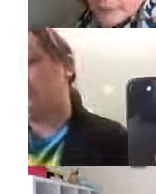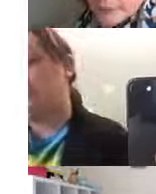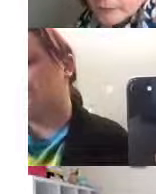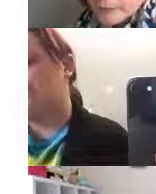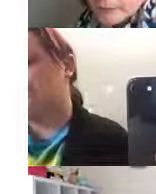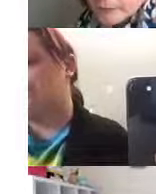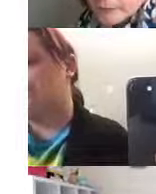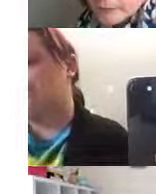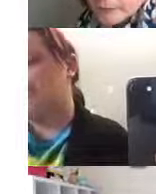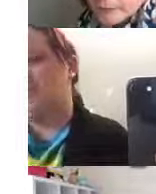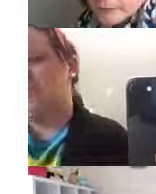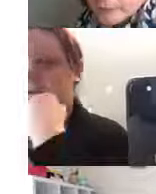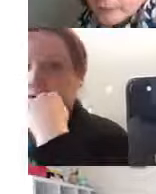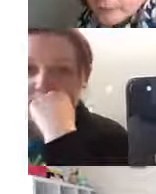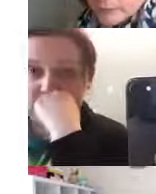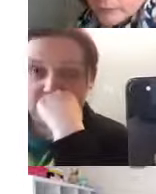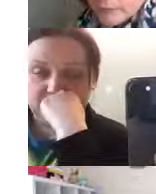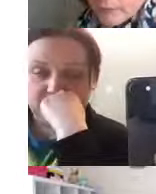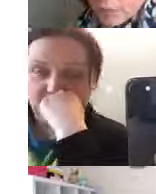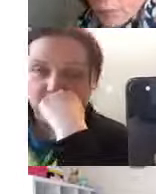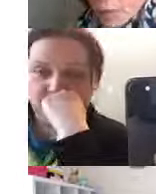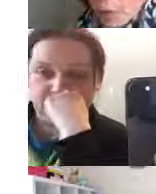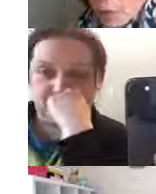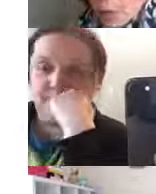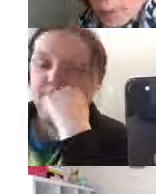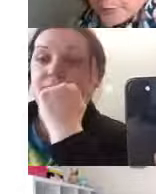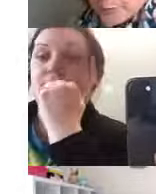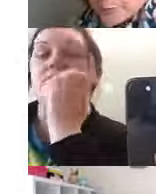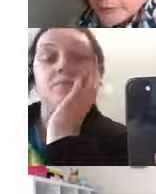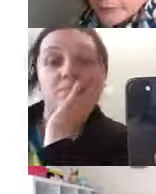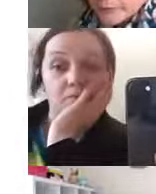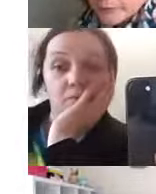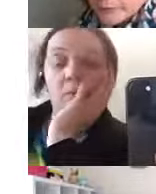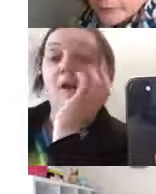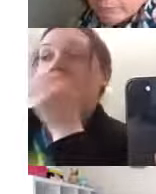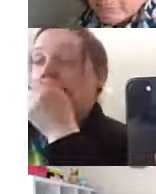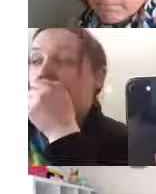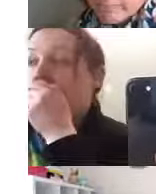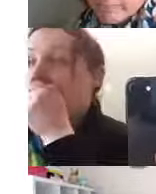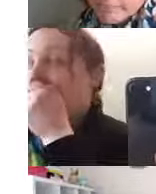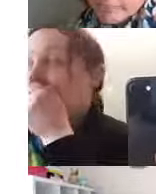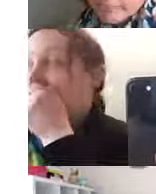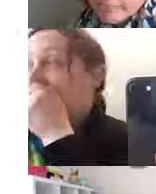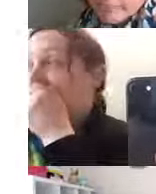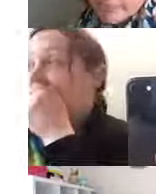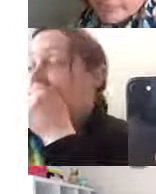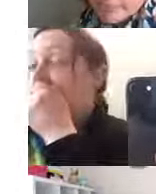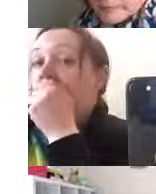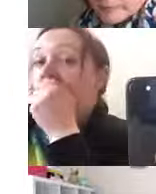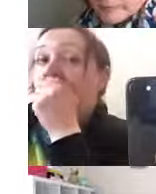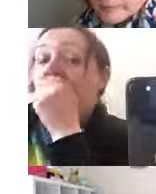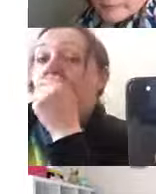criteria how we will make the selections what to think about for your application